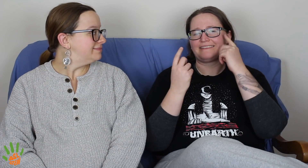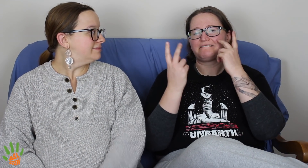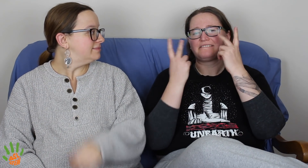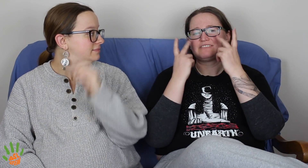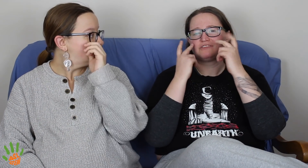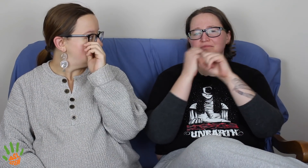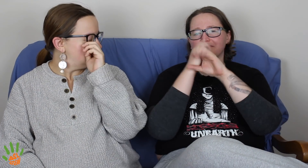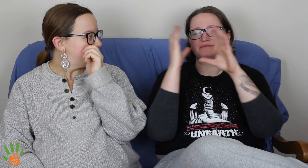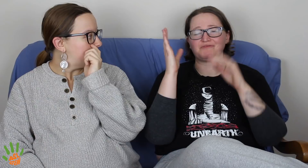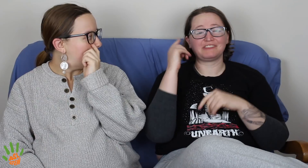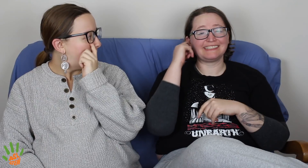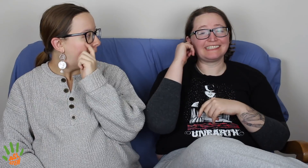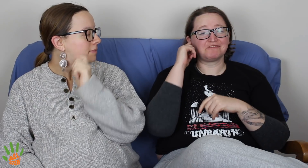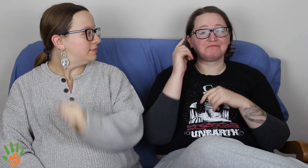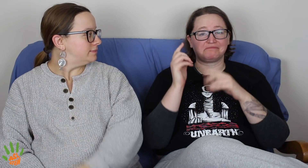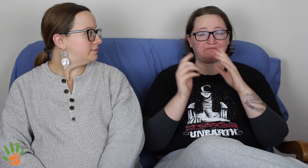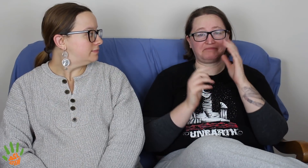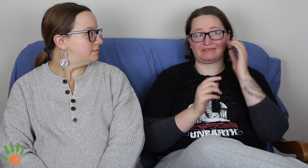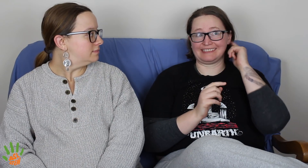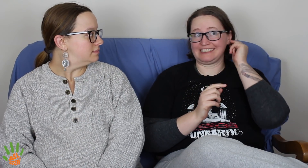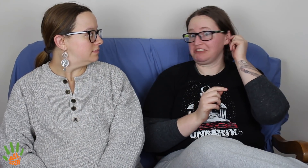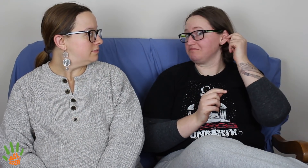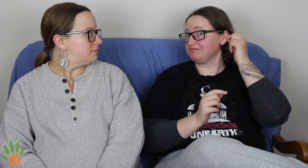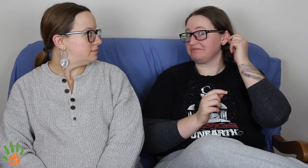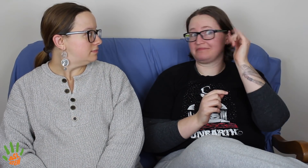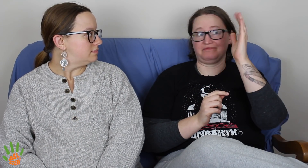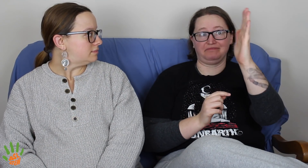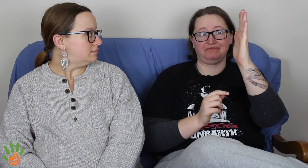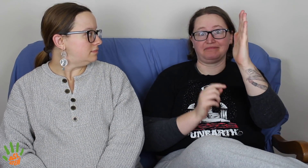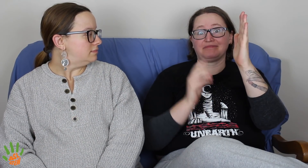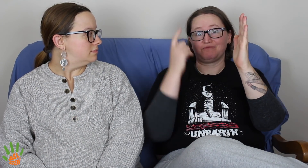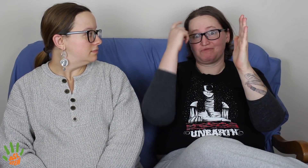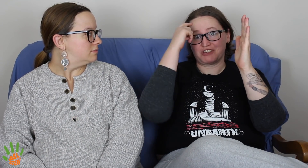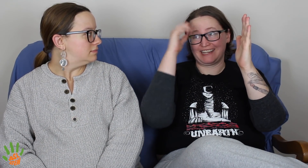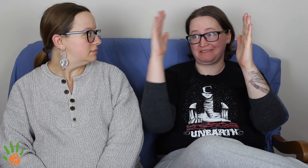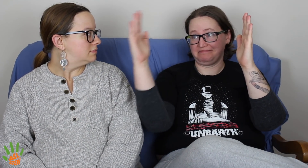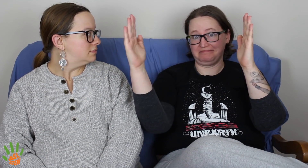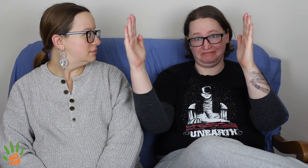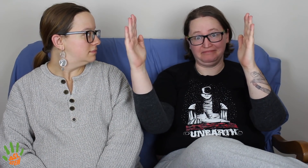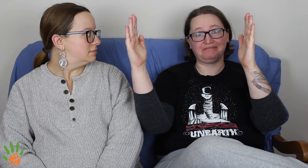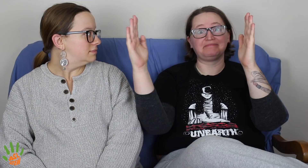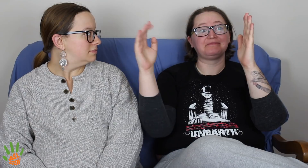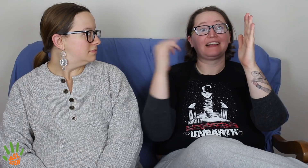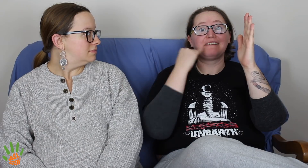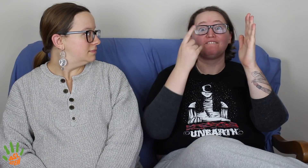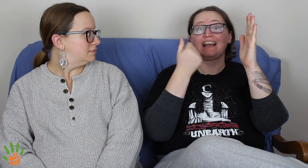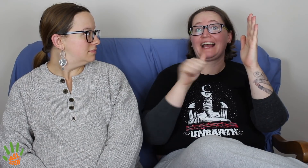[JE] If you want to think of this in a visual way, think of the ear. Here's your brain and here's your ear.